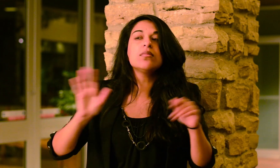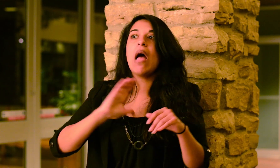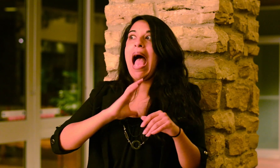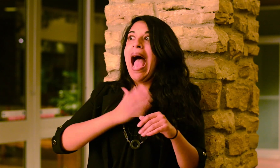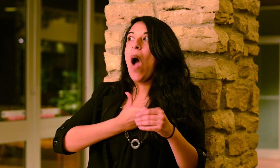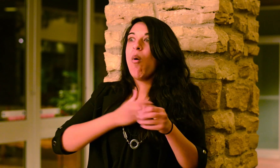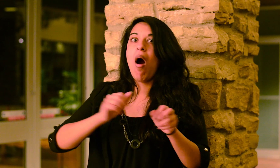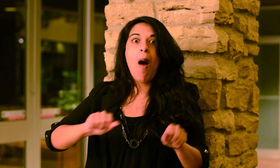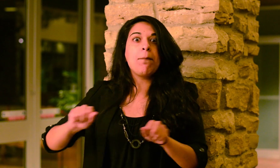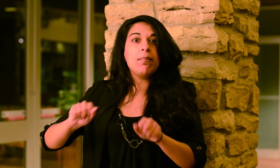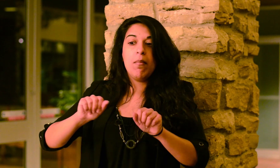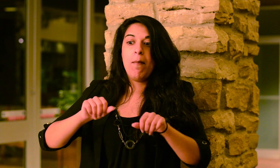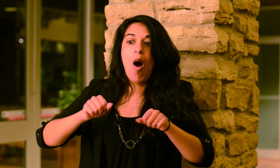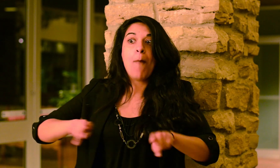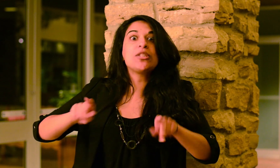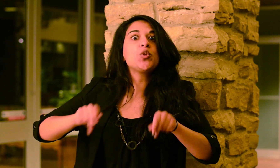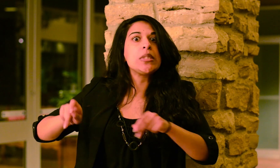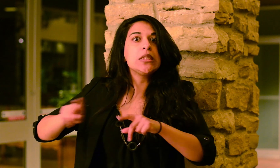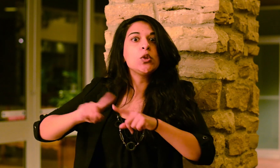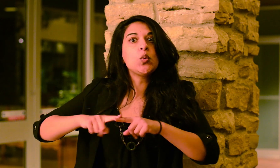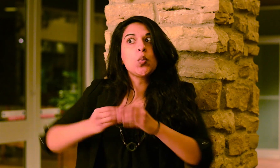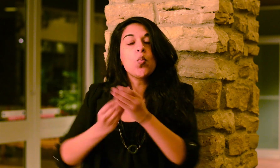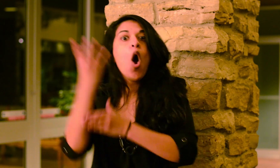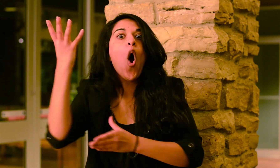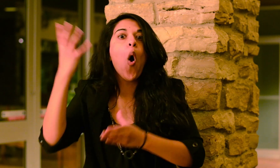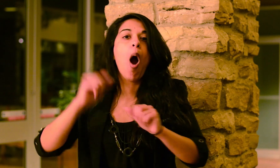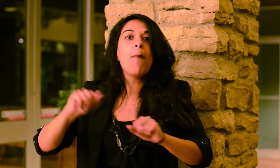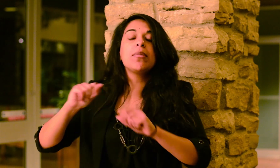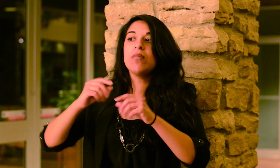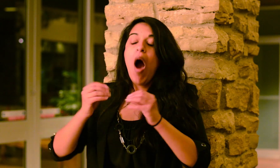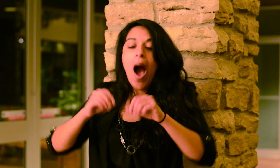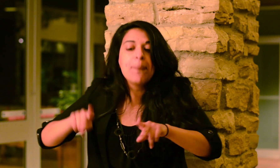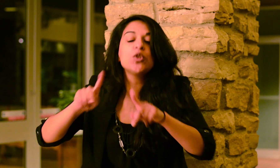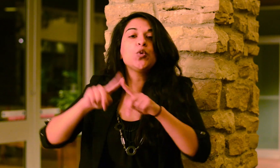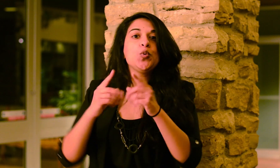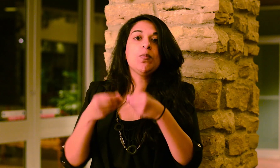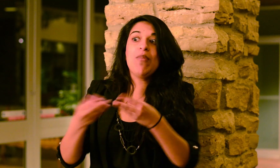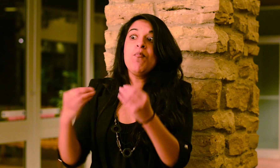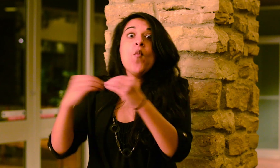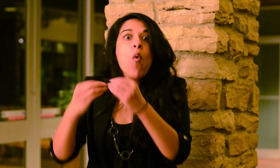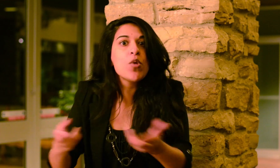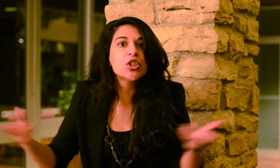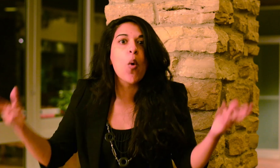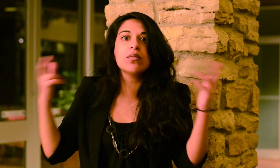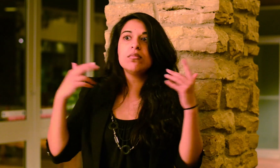We've lost autonomy, oversight of our own services. Our opportunities to grow professionally are fading.